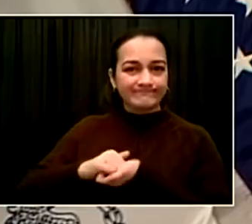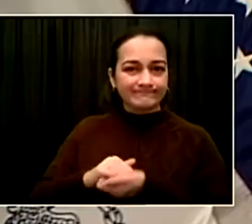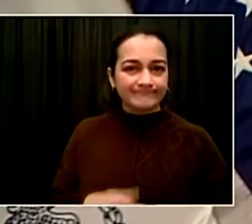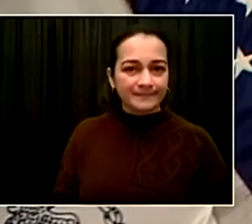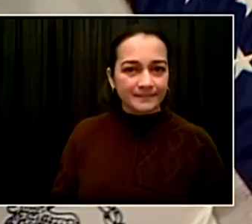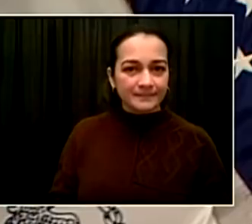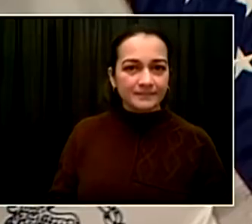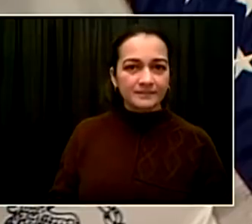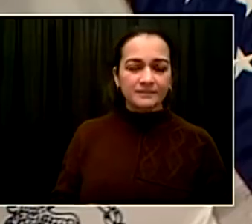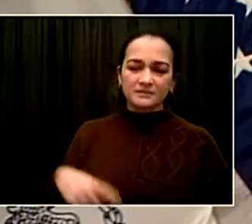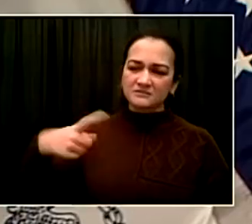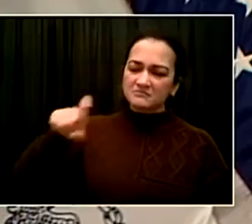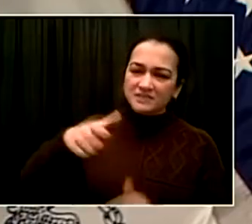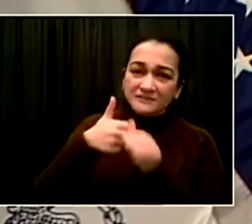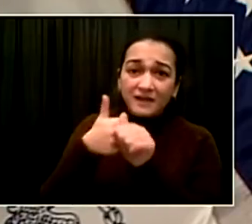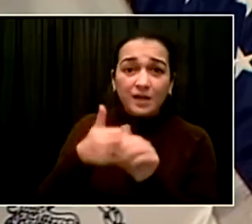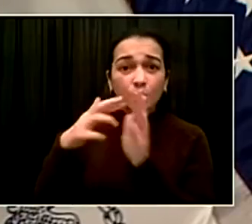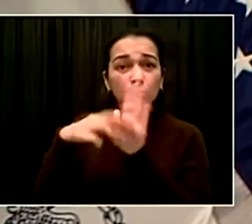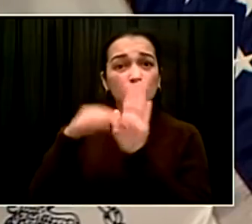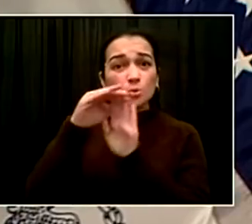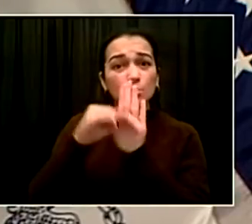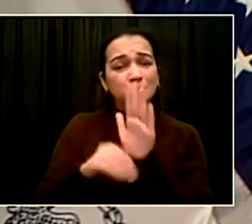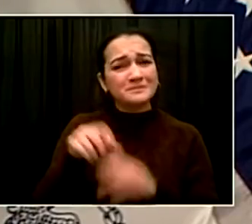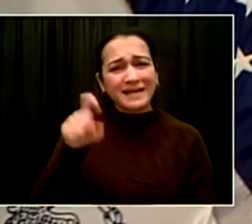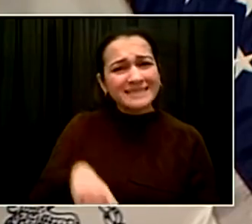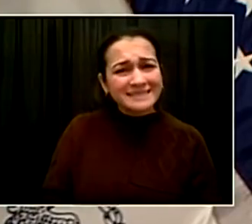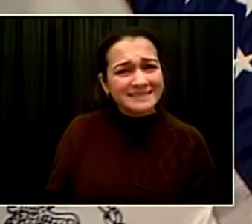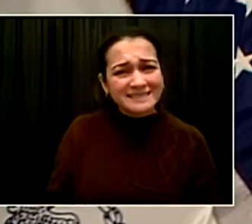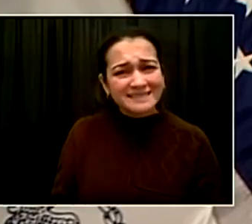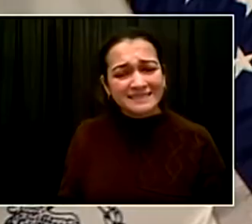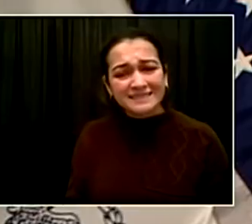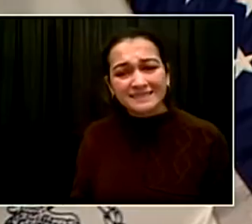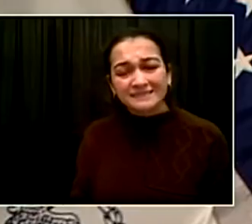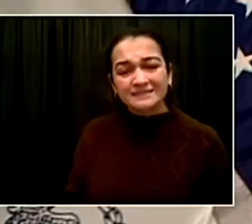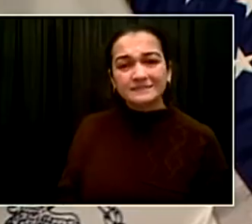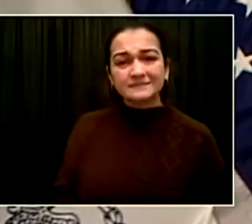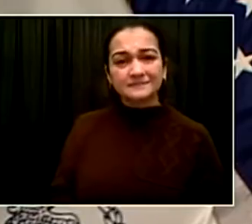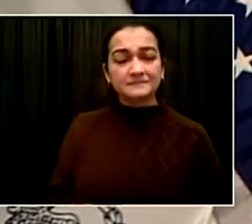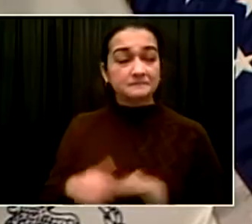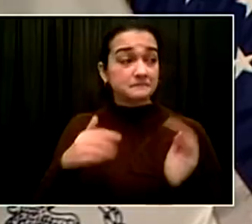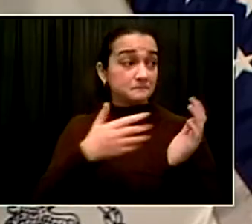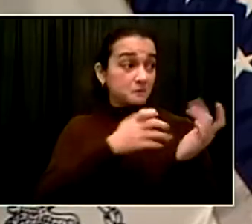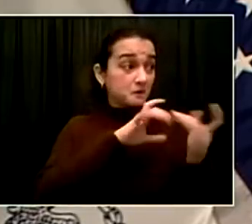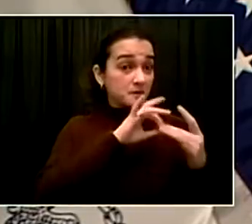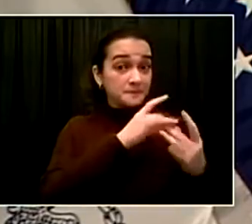ARE NOT DOING THEIR JOB, WE